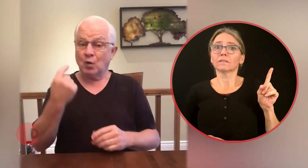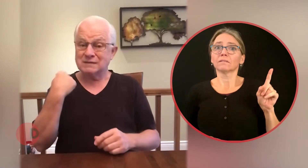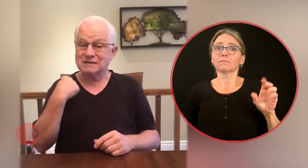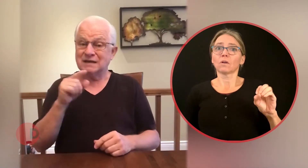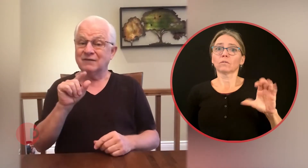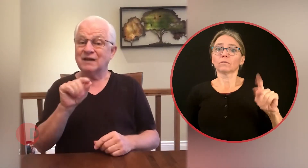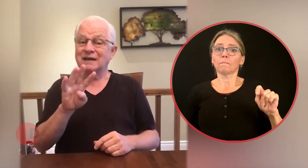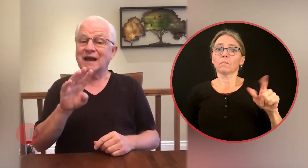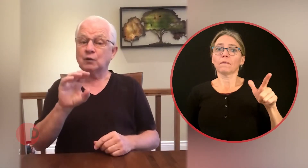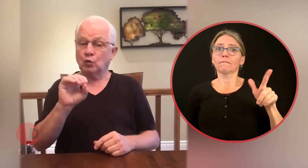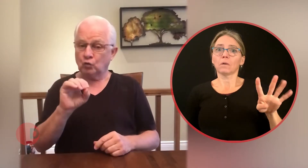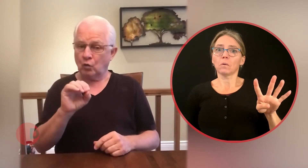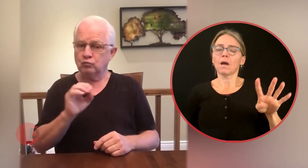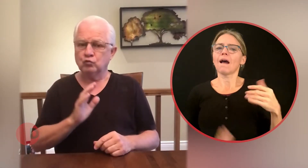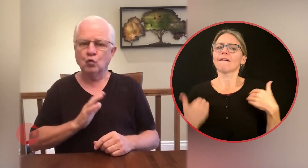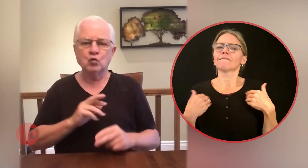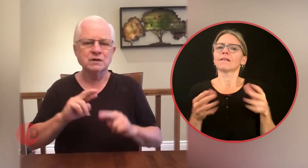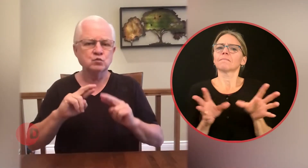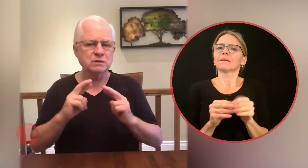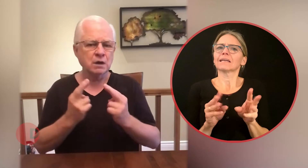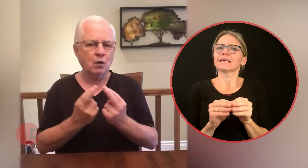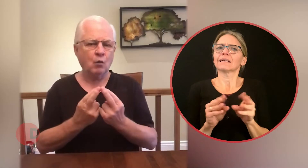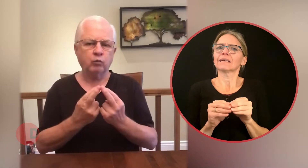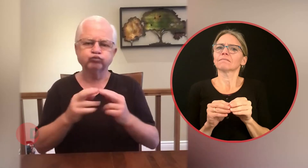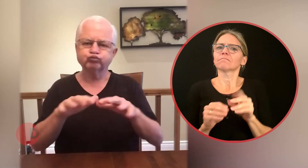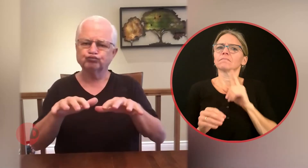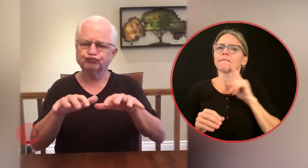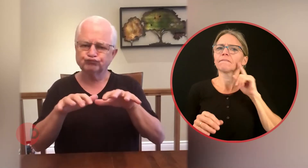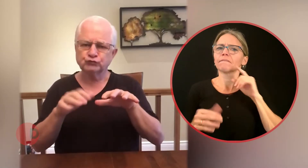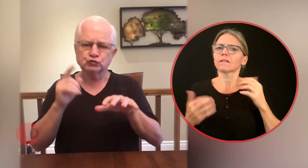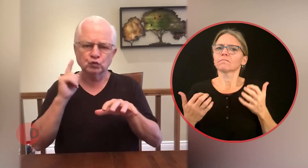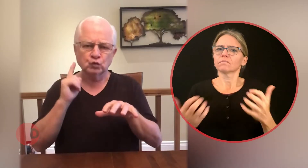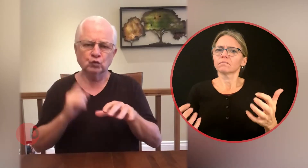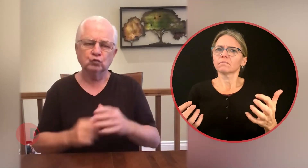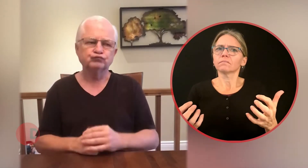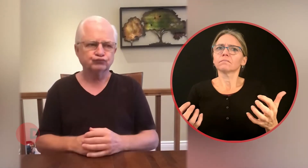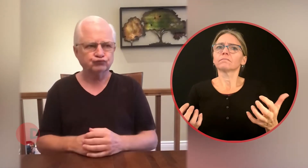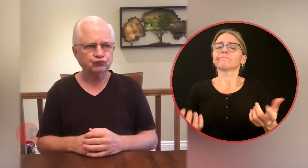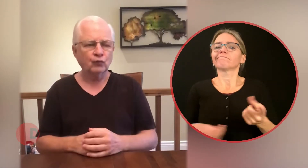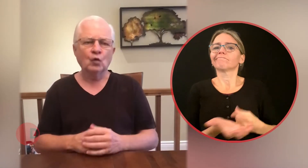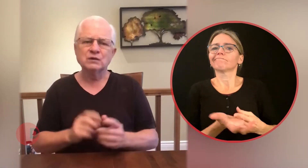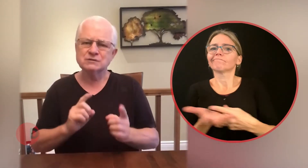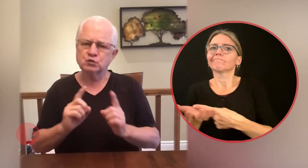Last October 24th, we held a special meeting